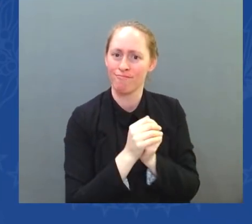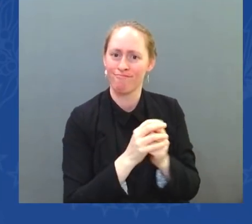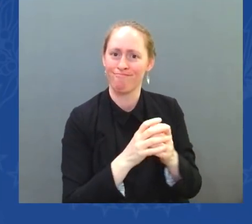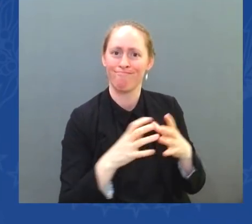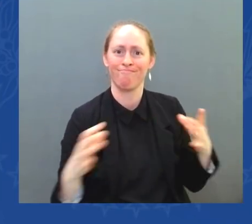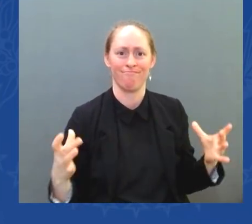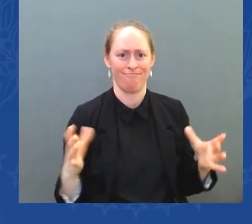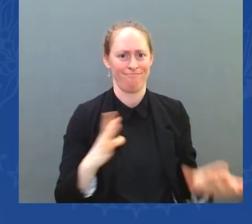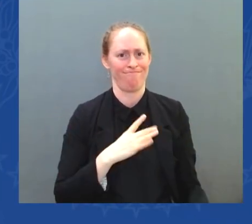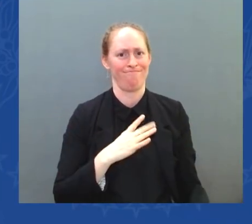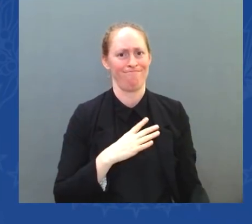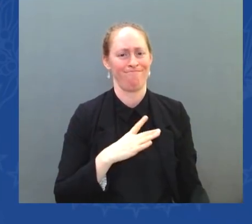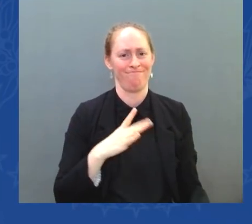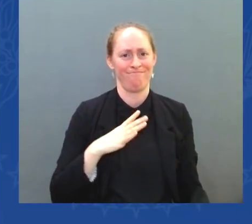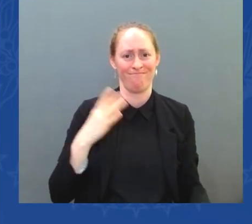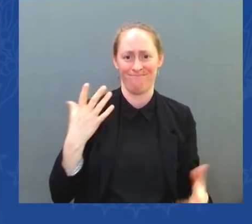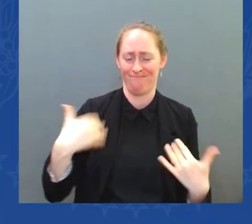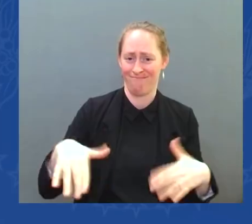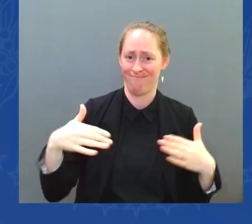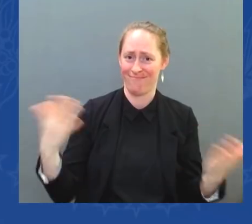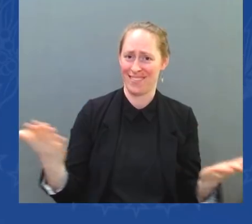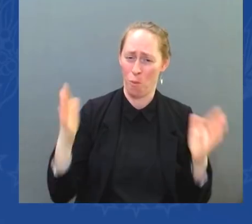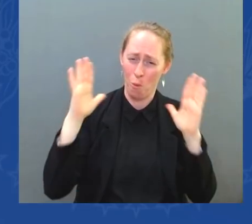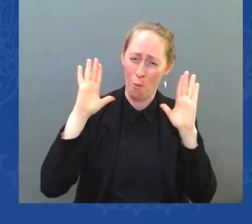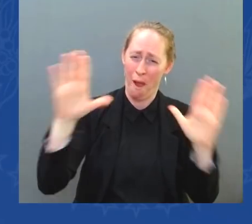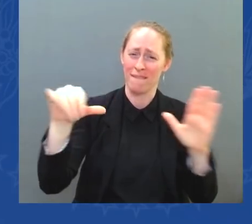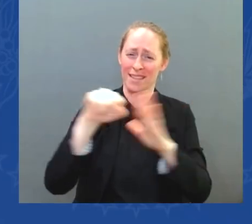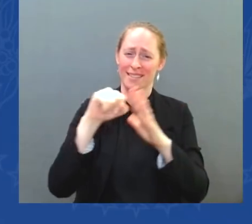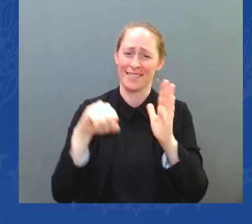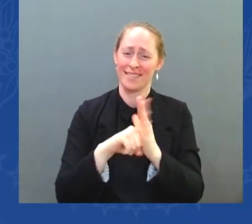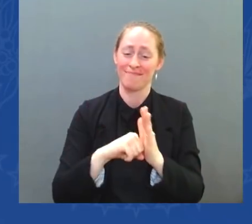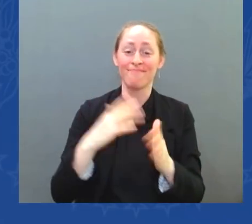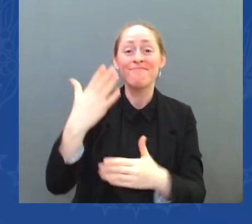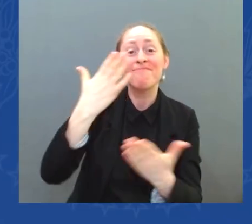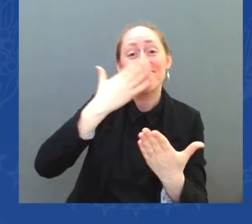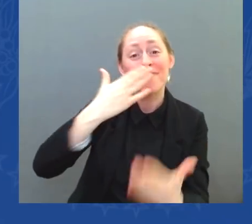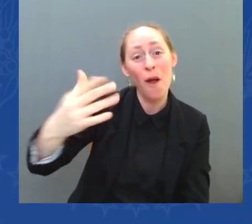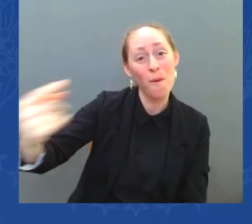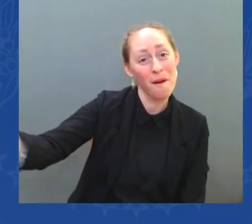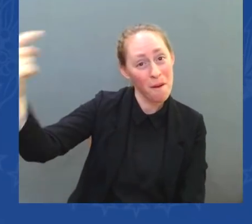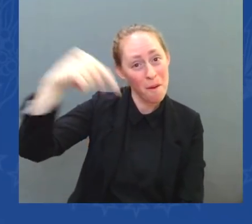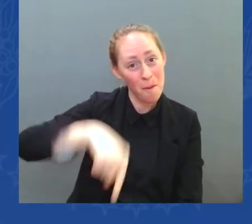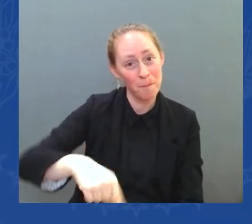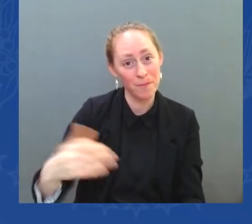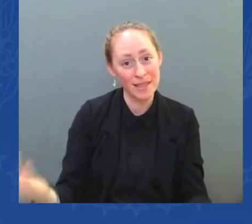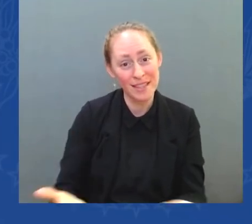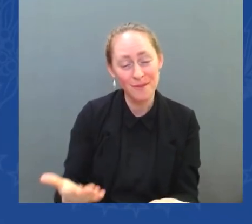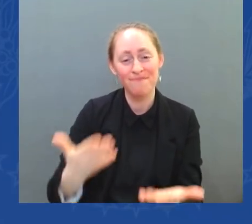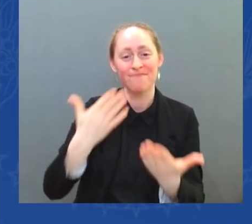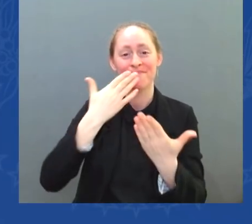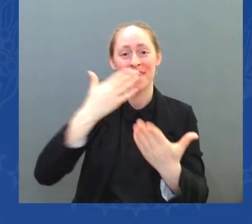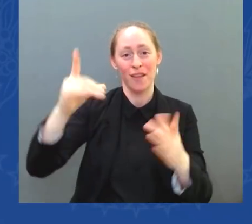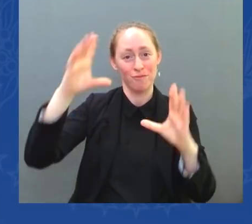and thank you, President Biden for your leadership. With that, I'm going to turn it over to two wonderful people: